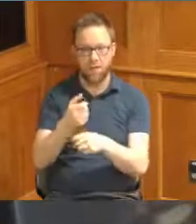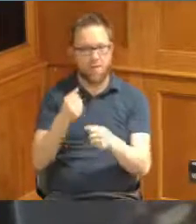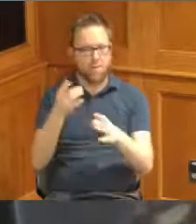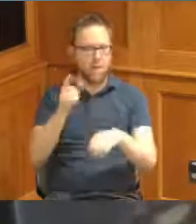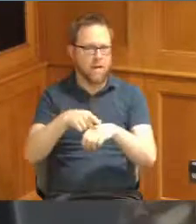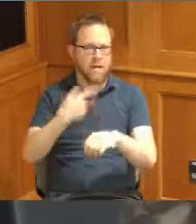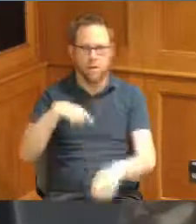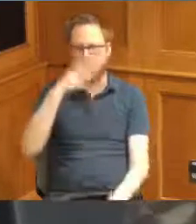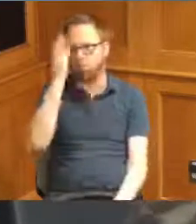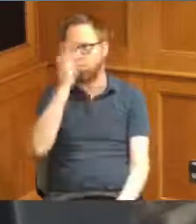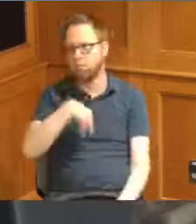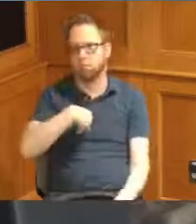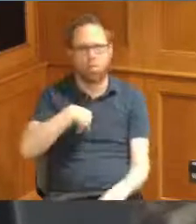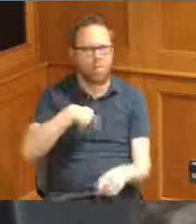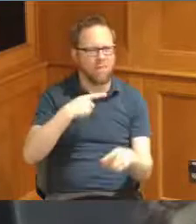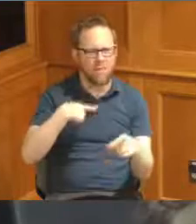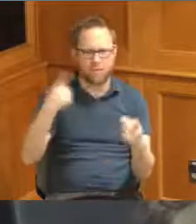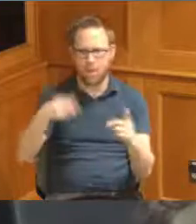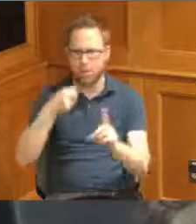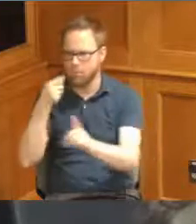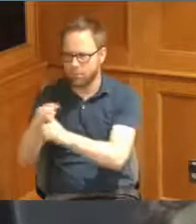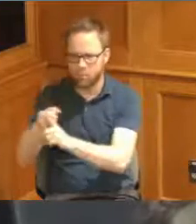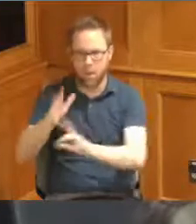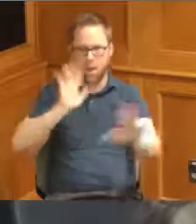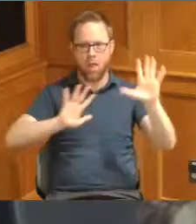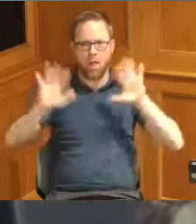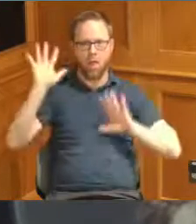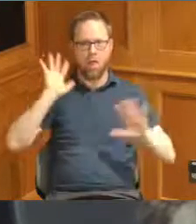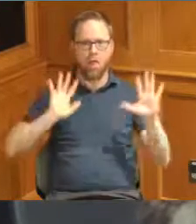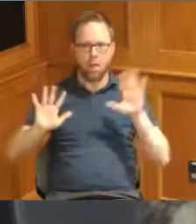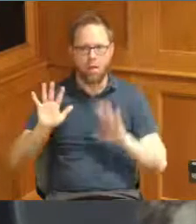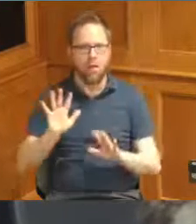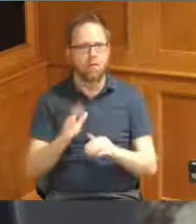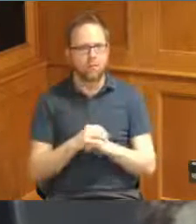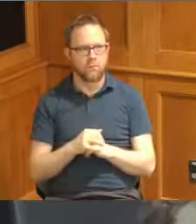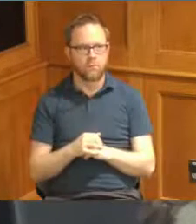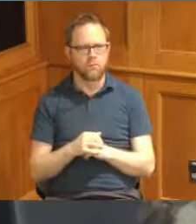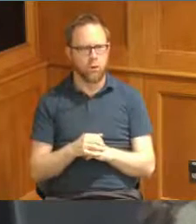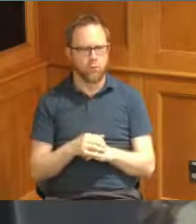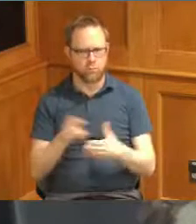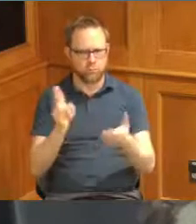happens like what is going on so getting the sign up for these alerts are very important